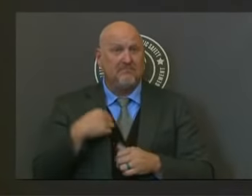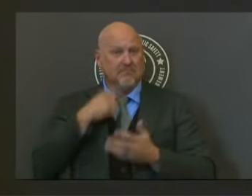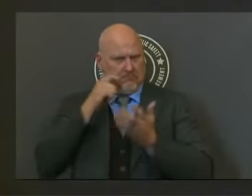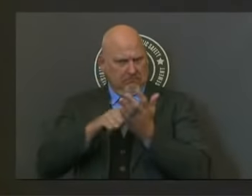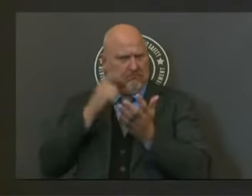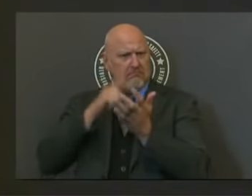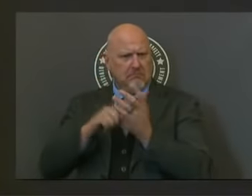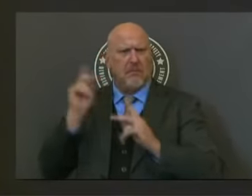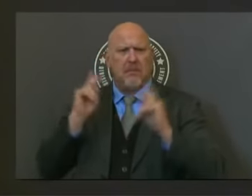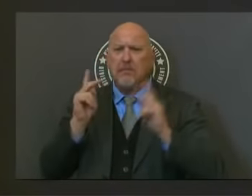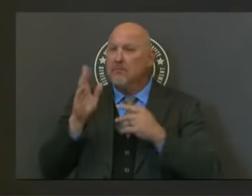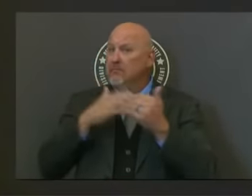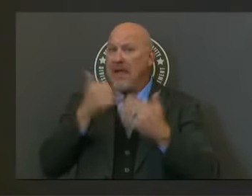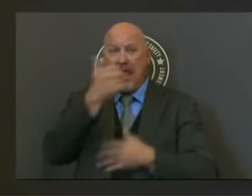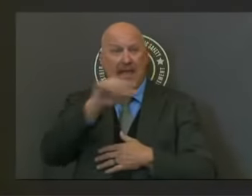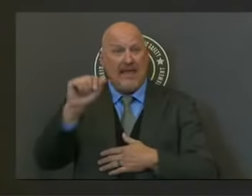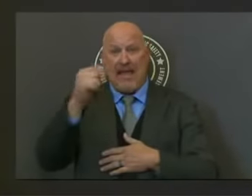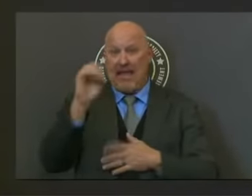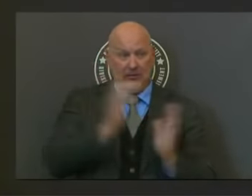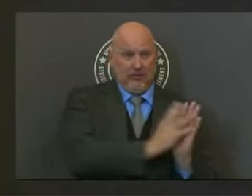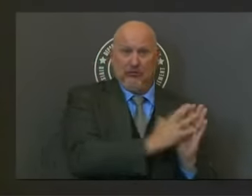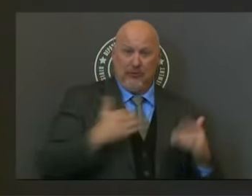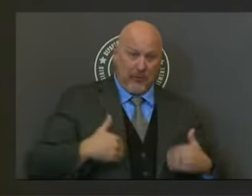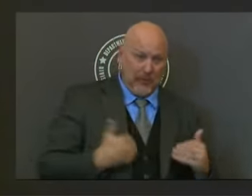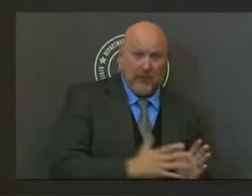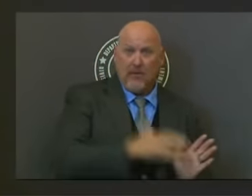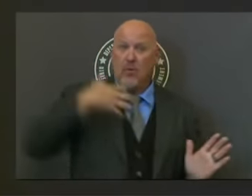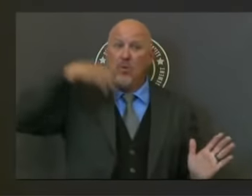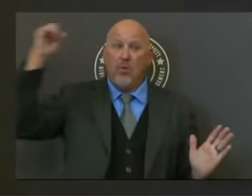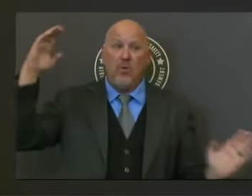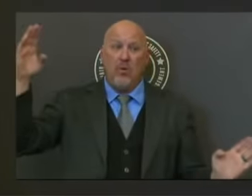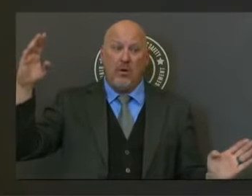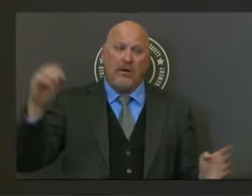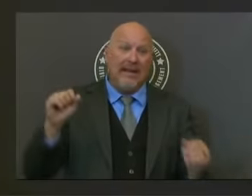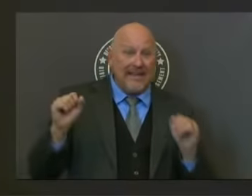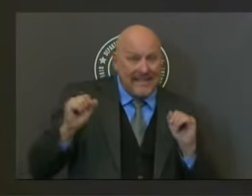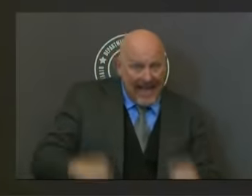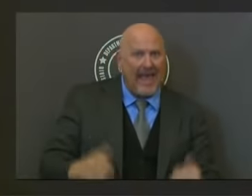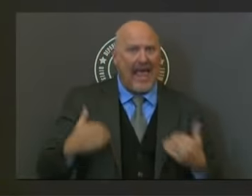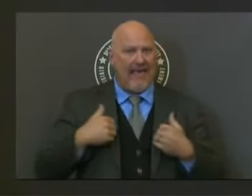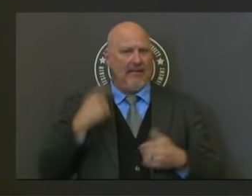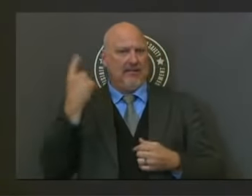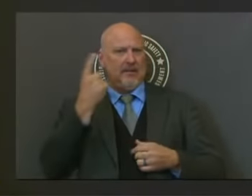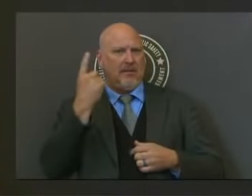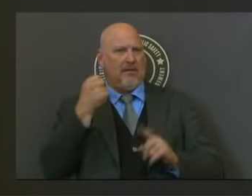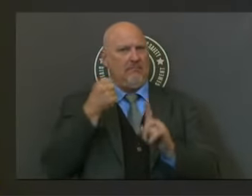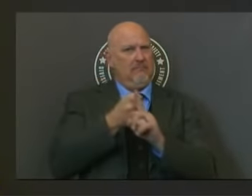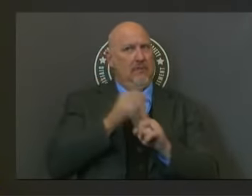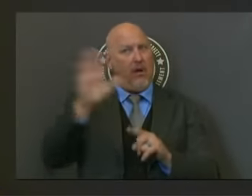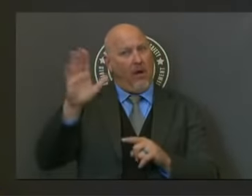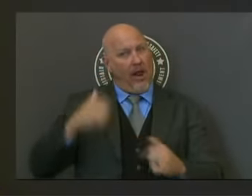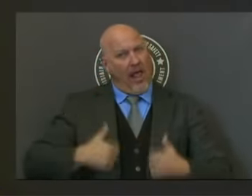long term possibly lifelong